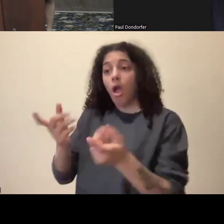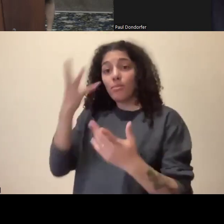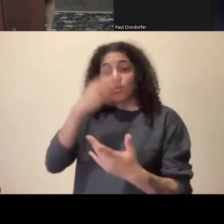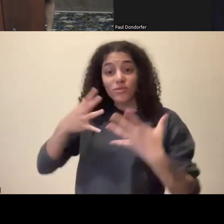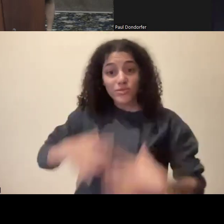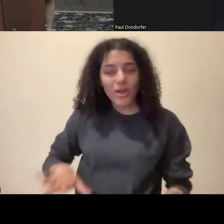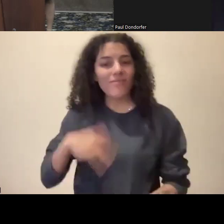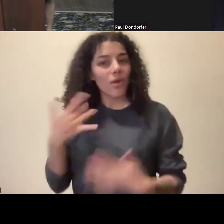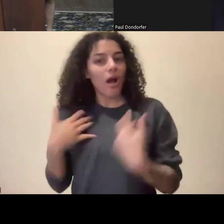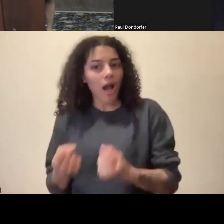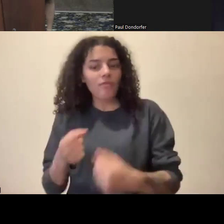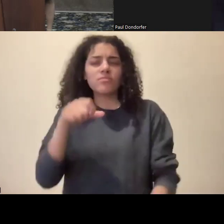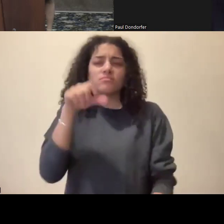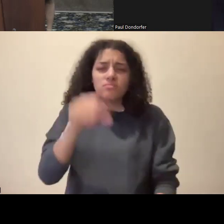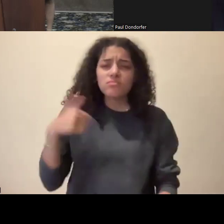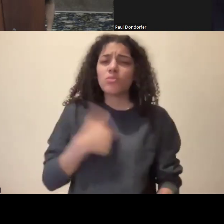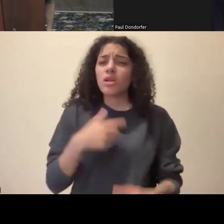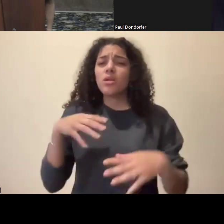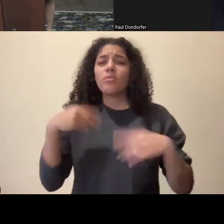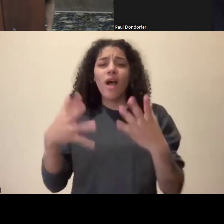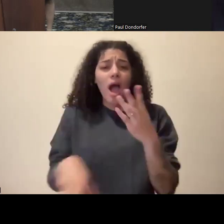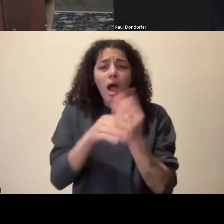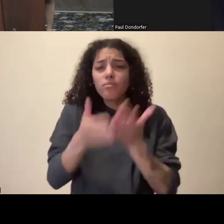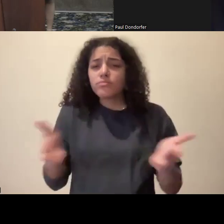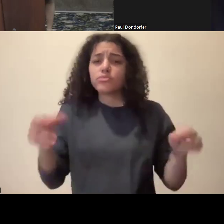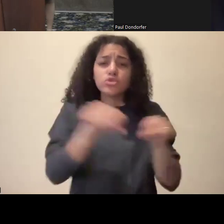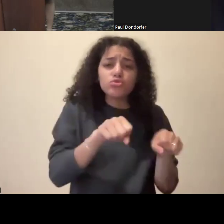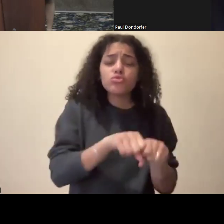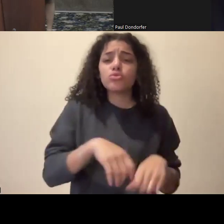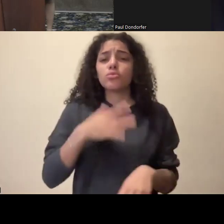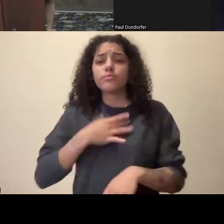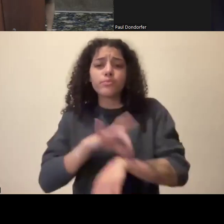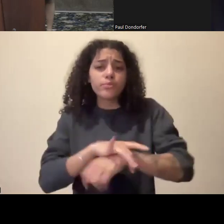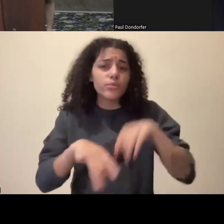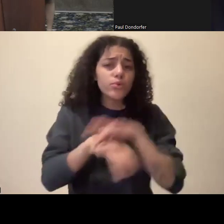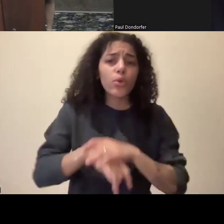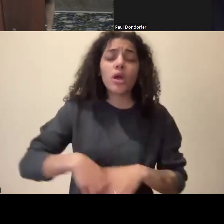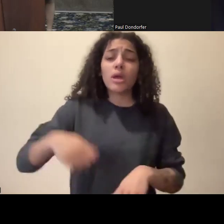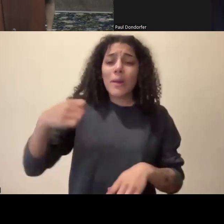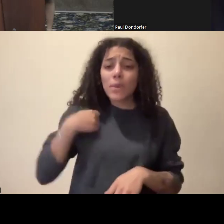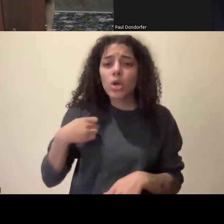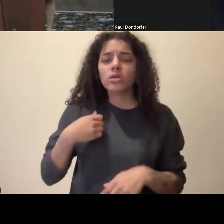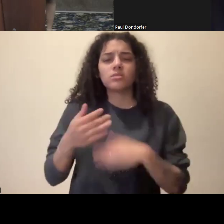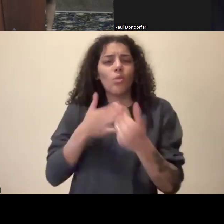we provide shoes jewelry an evening bag all the things a young lady needs who wouldn't otherwise